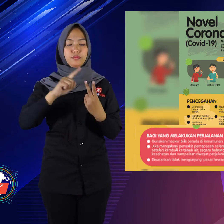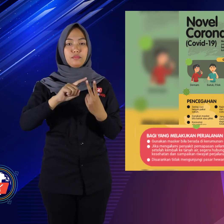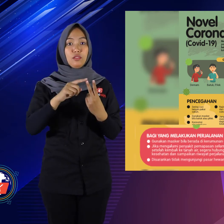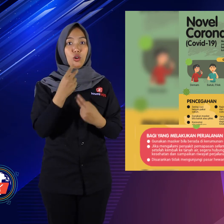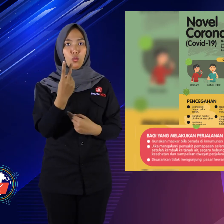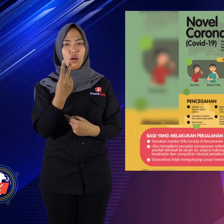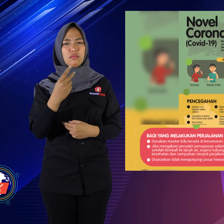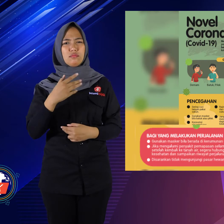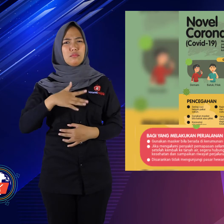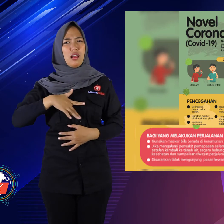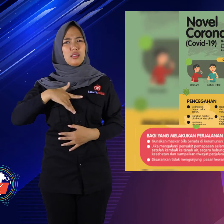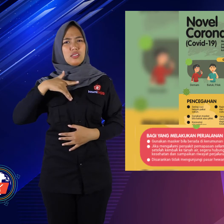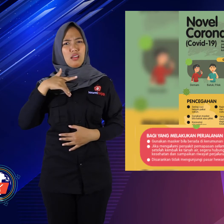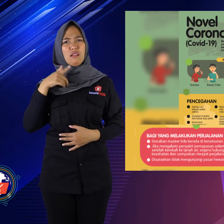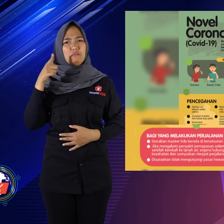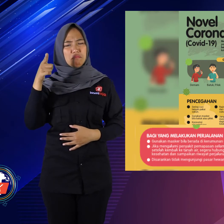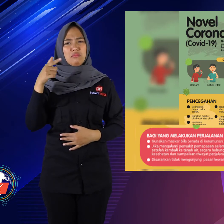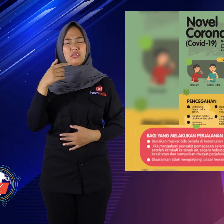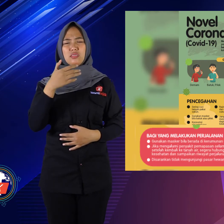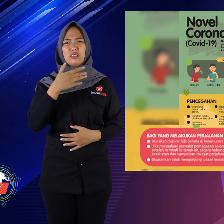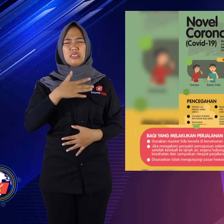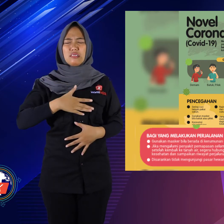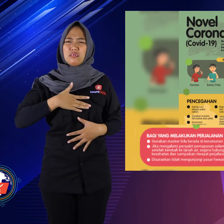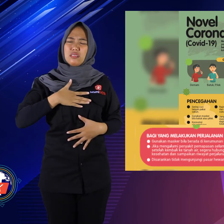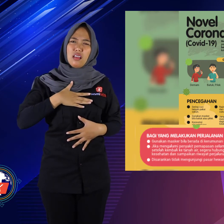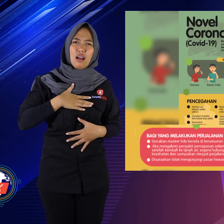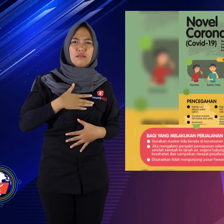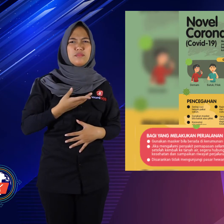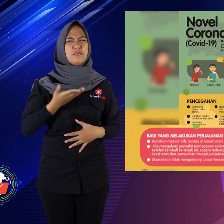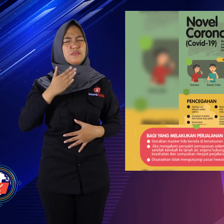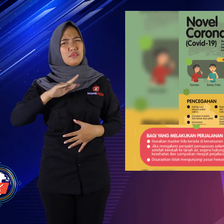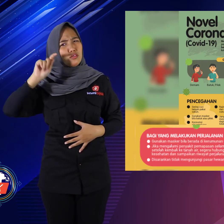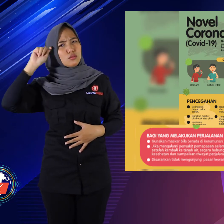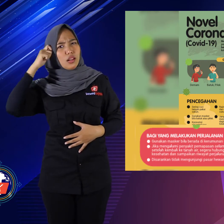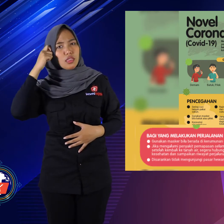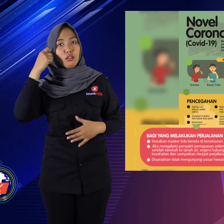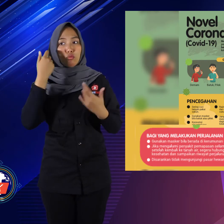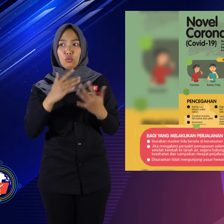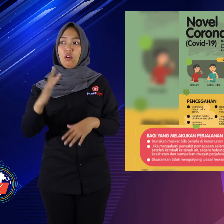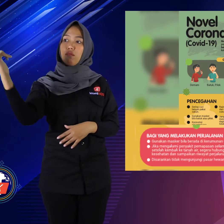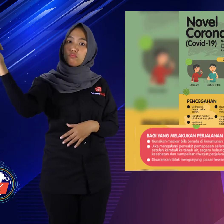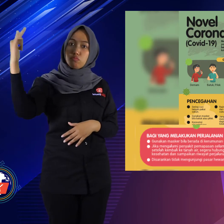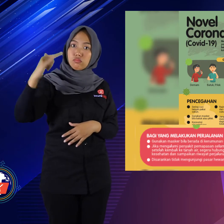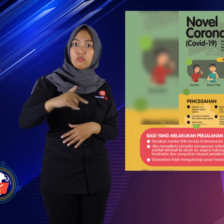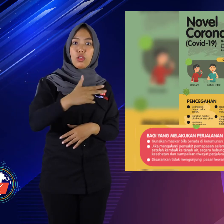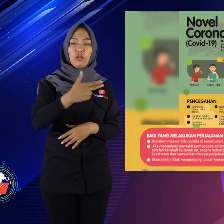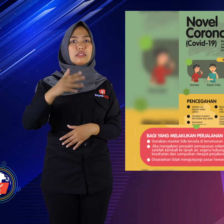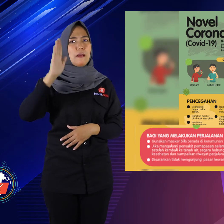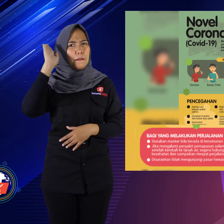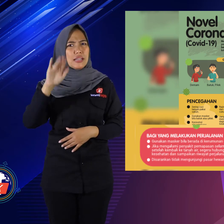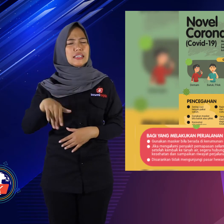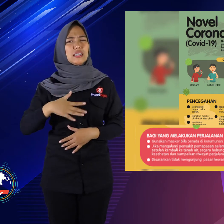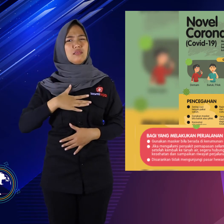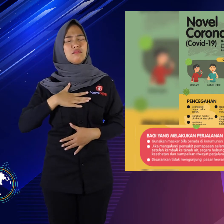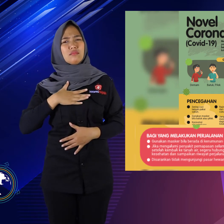If you experience shortness of breath when you are in China or have returned to Indonesia.